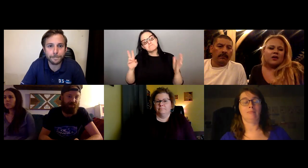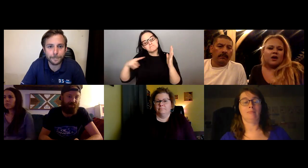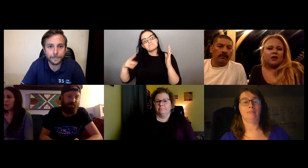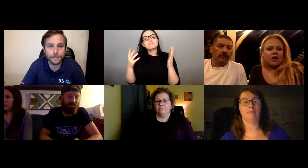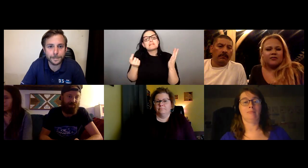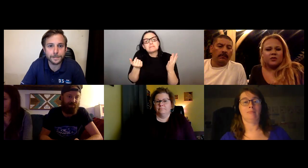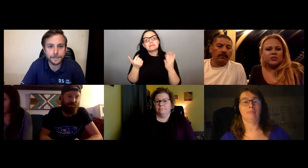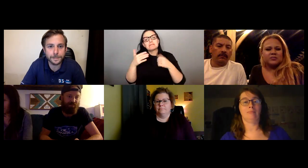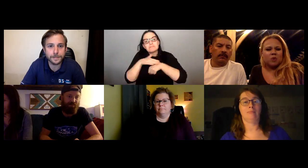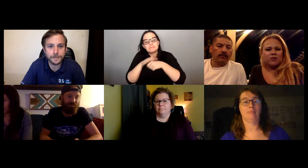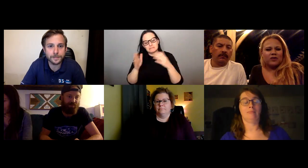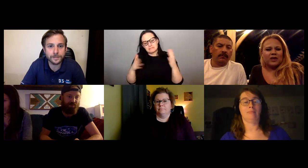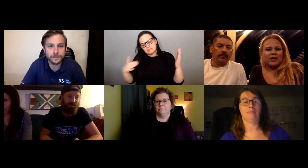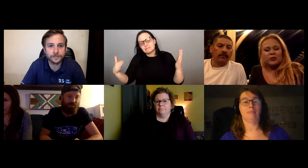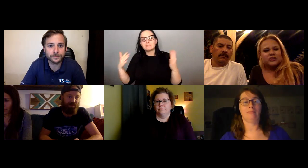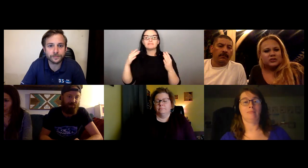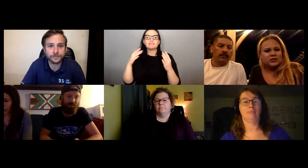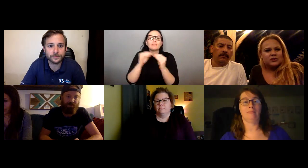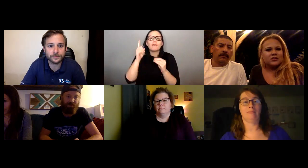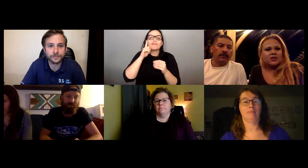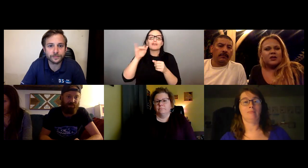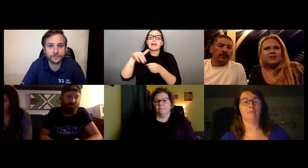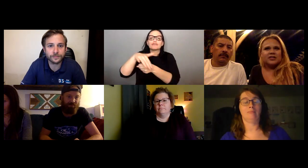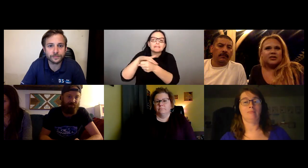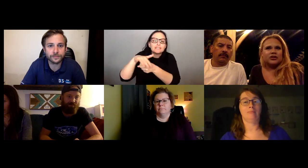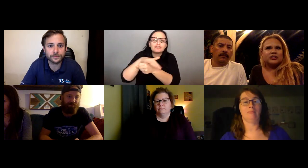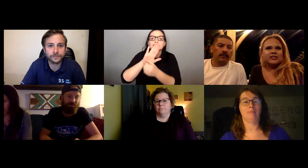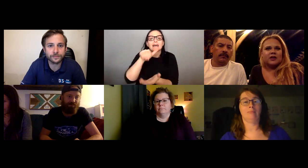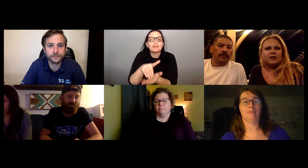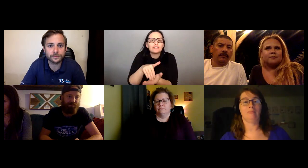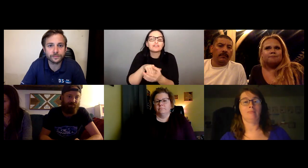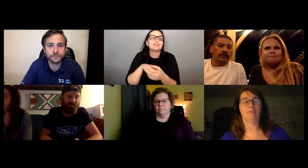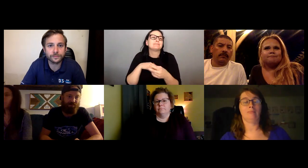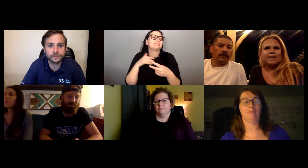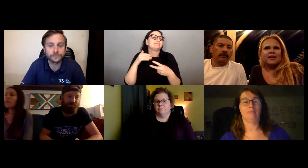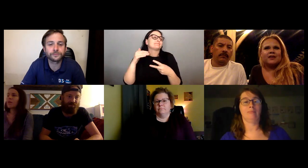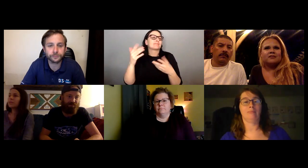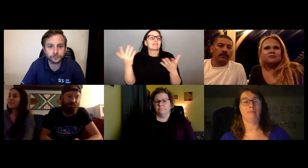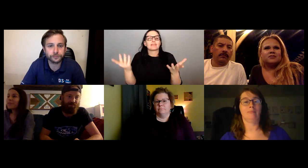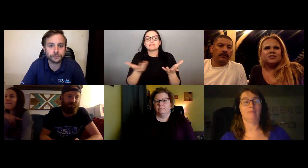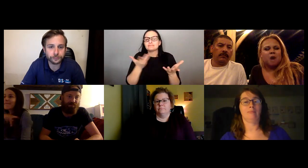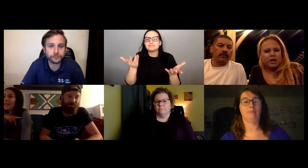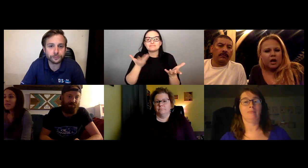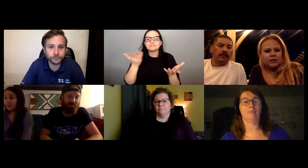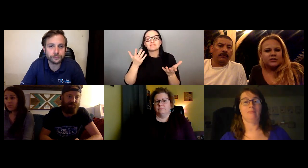a lot of it was more for like regional